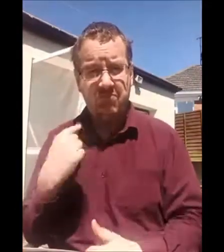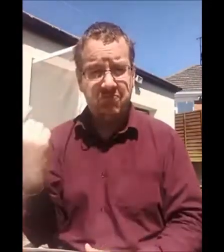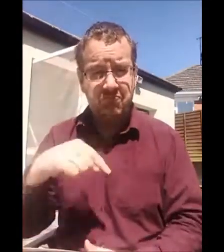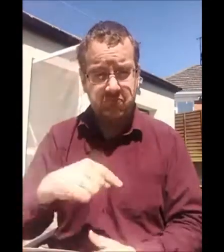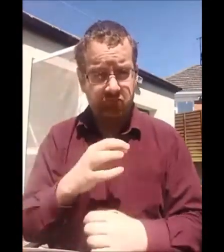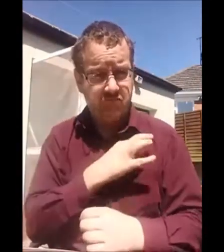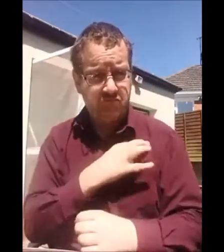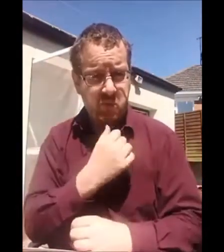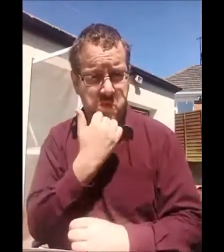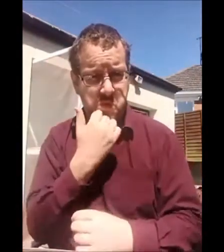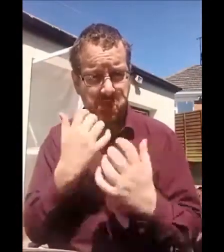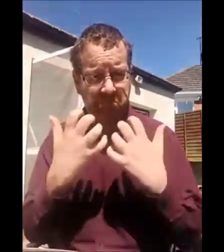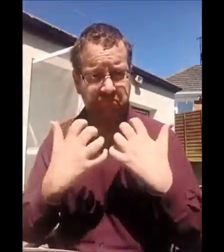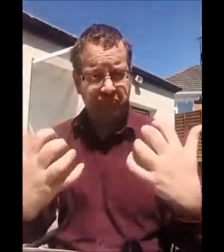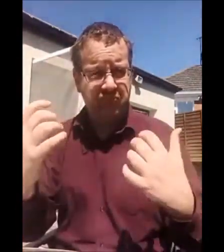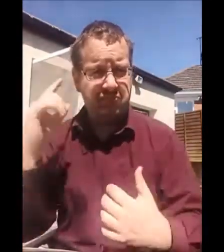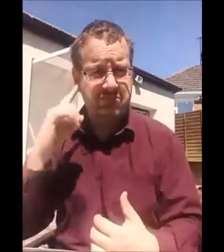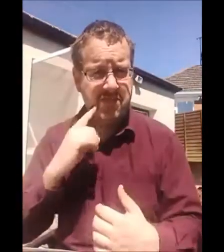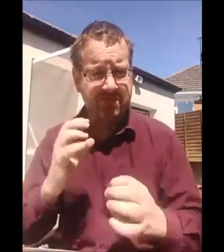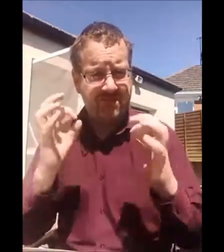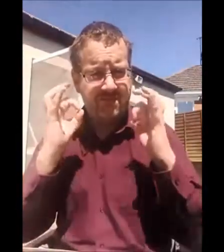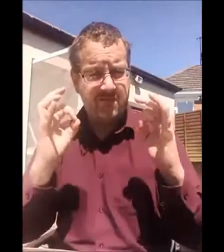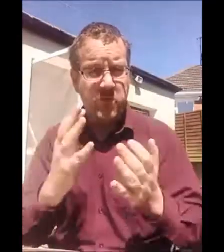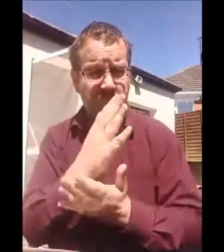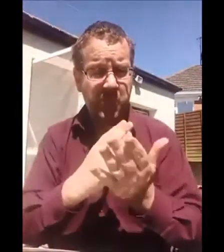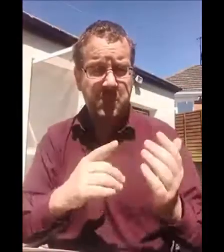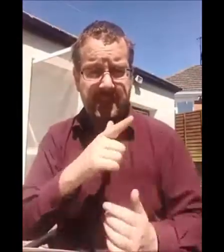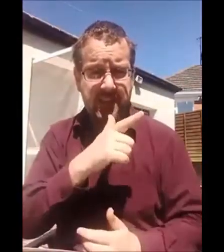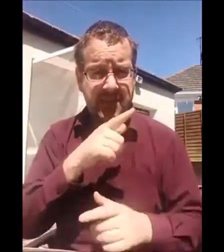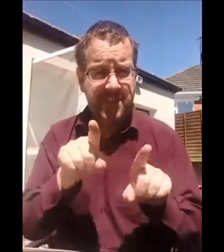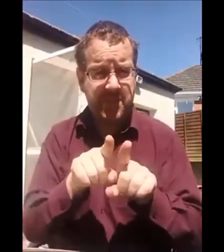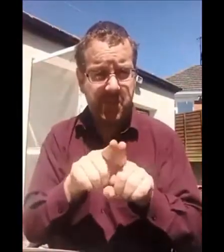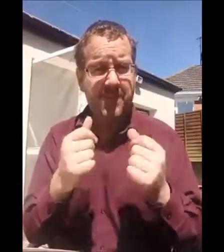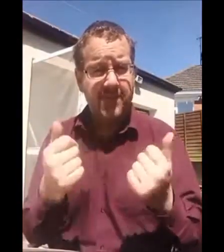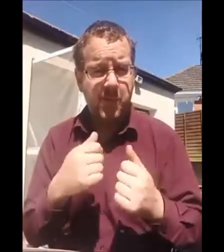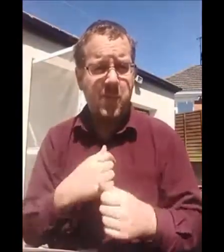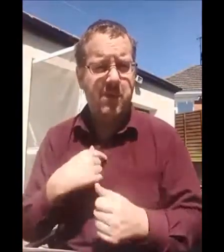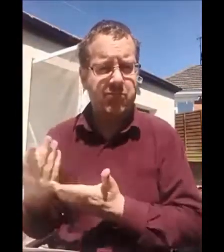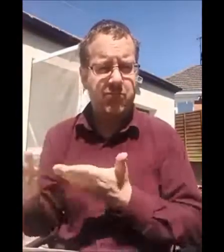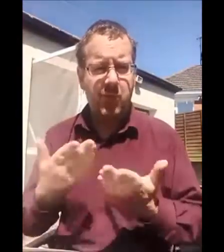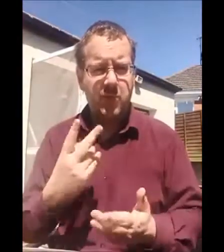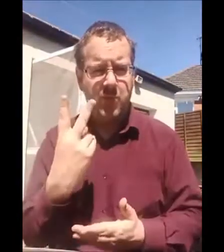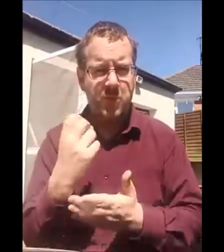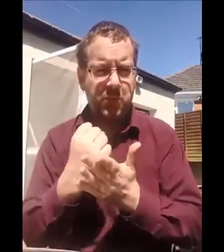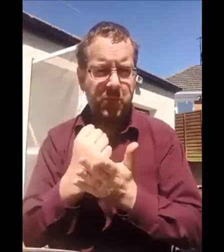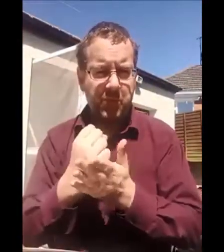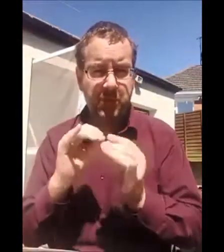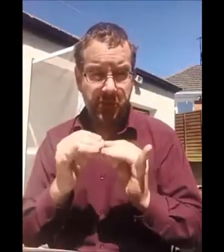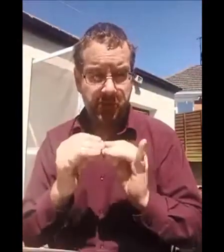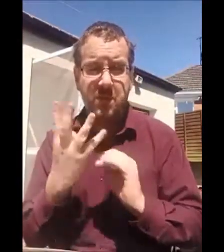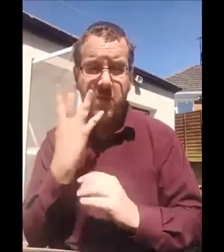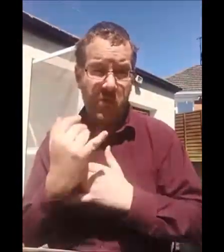and a good number of people turned out - a lot of deaf people, also some hearing people, and I brought two fourth-year interpreting students from the Center for Deaf Studies